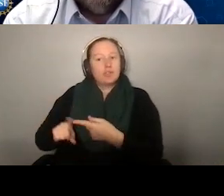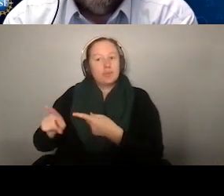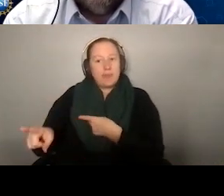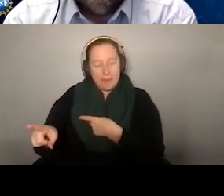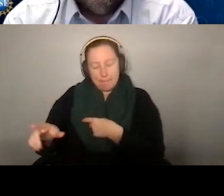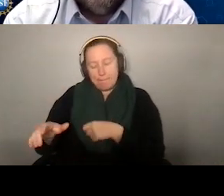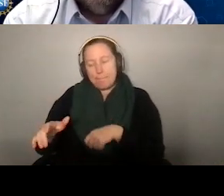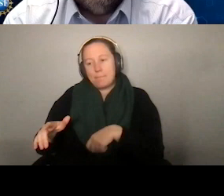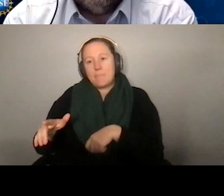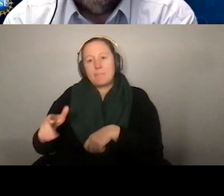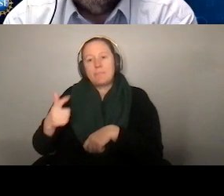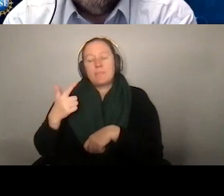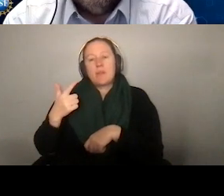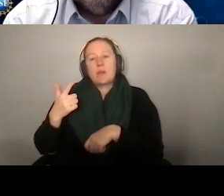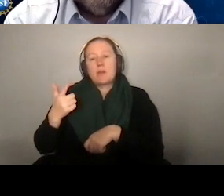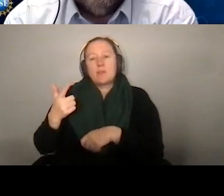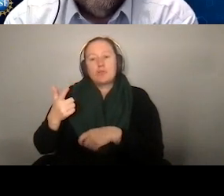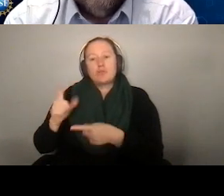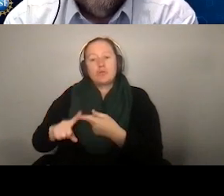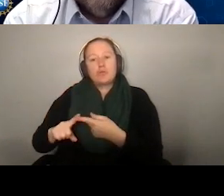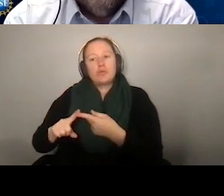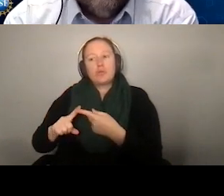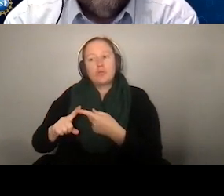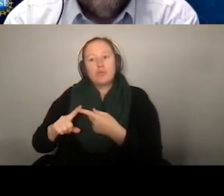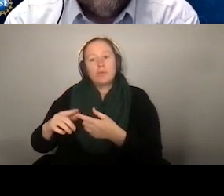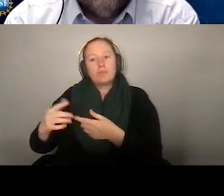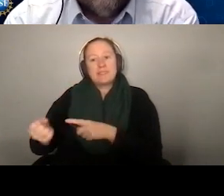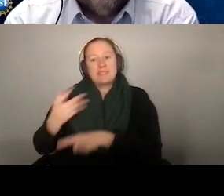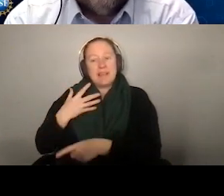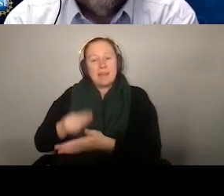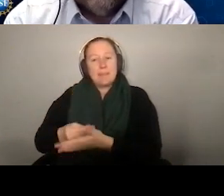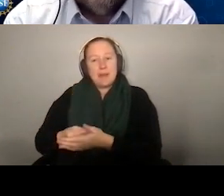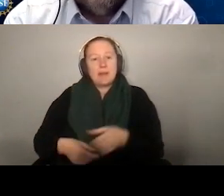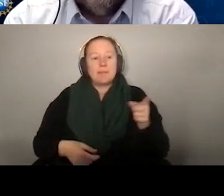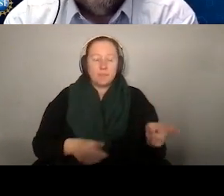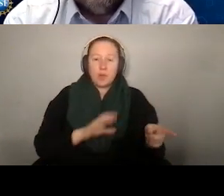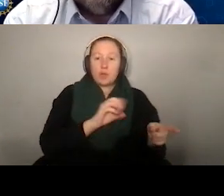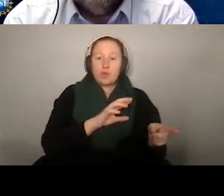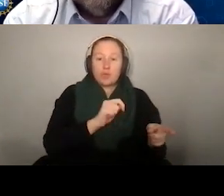the sender owes money to settle the payment. An ACH credit transaction allows the sender, push,